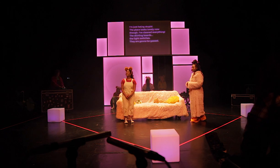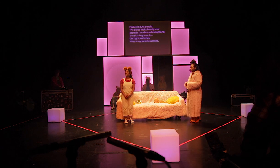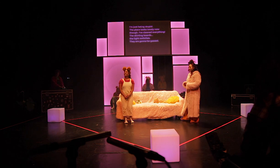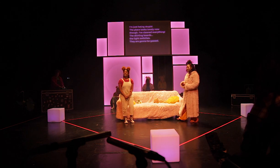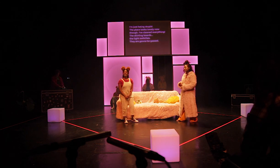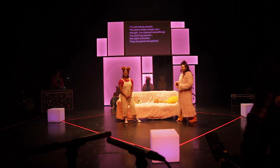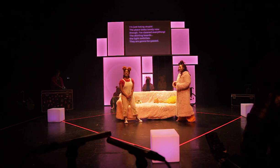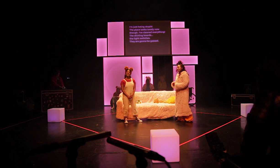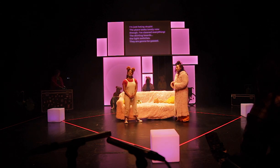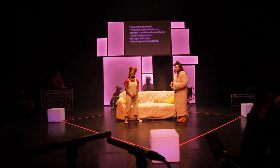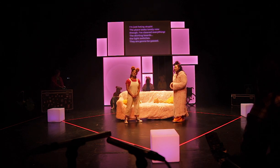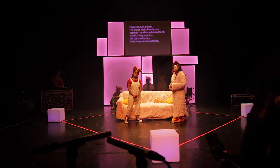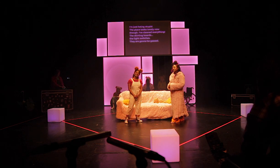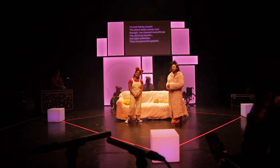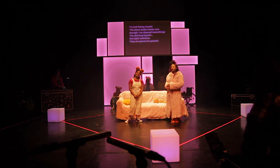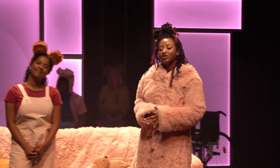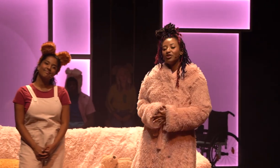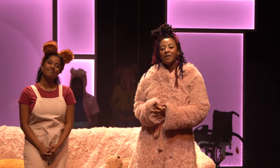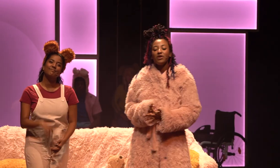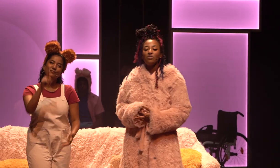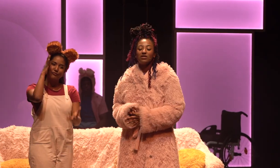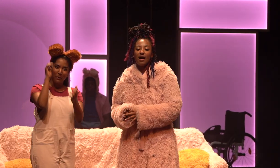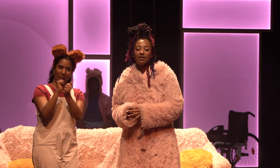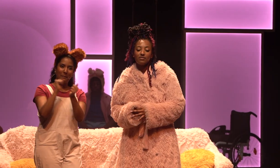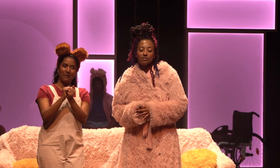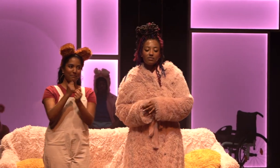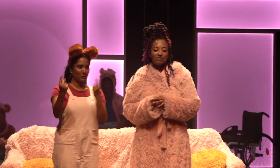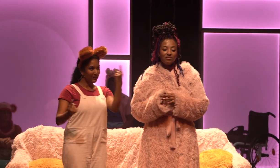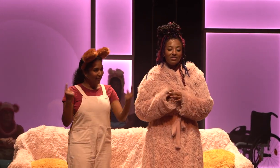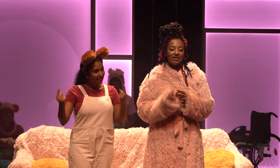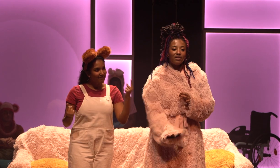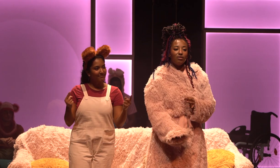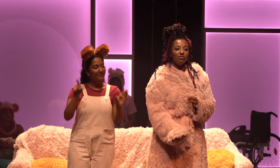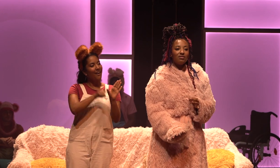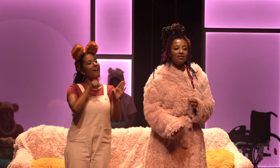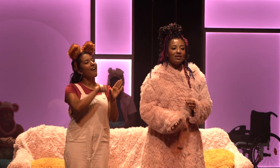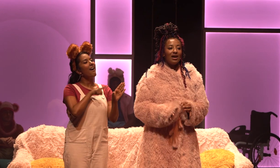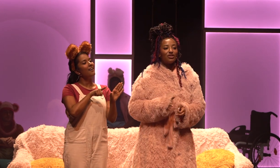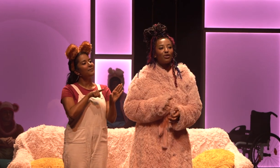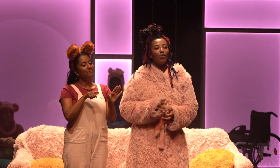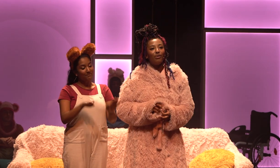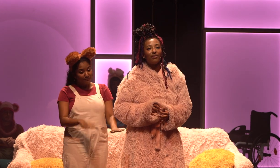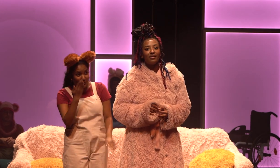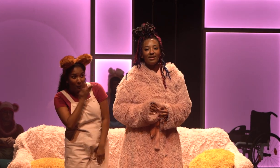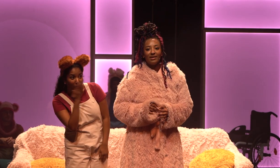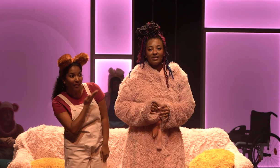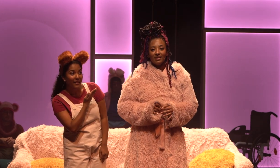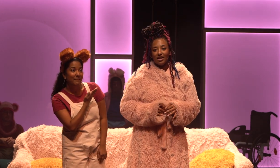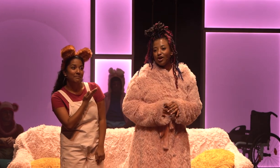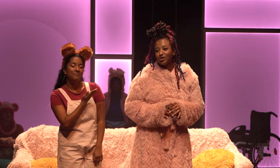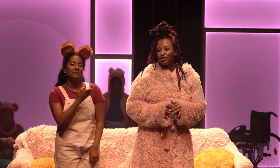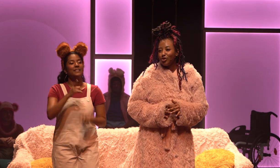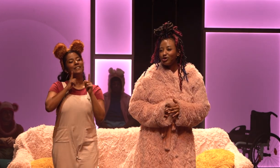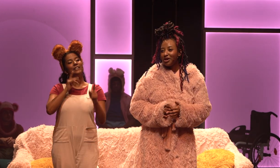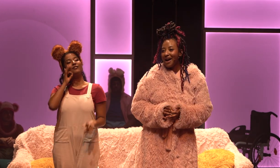Do you remember when you was, like, little, at school, and they'd asked you to draw